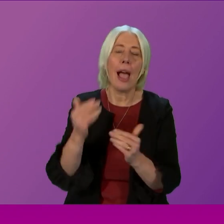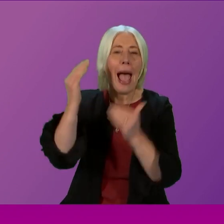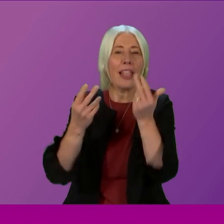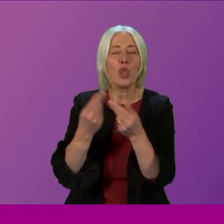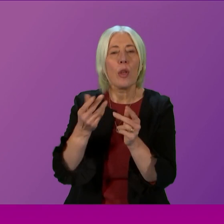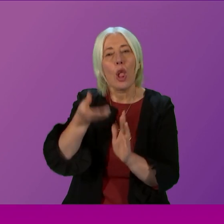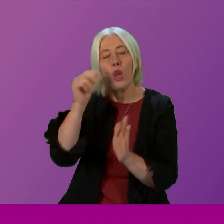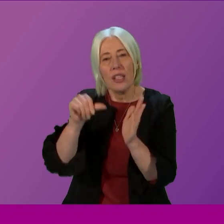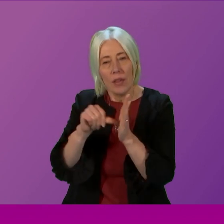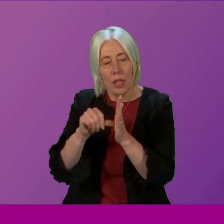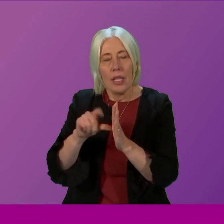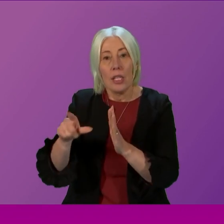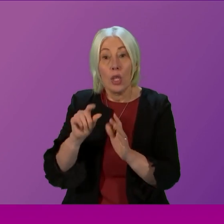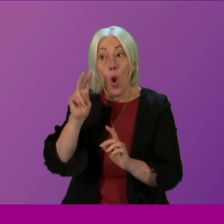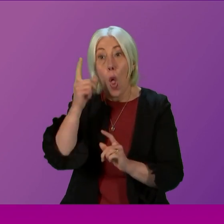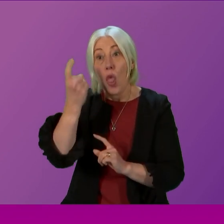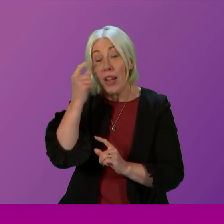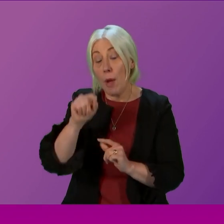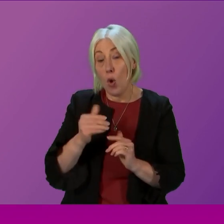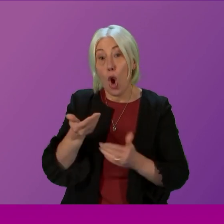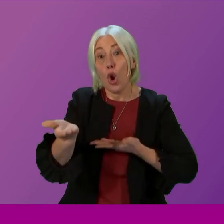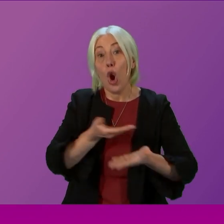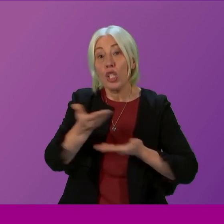committed to bringing forward a consultation later this year on the learning disability,